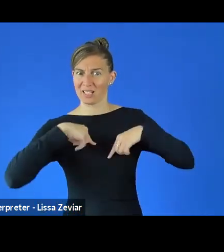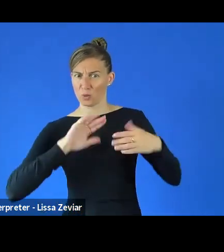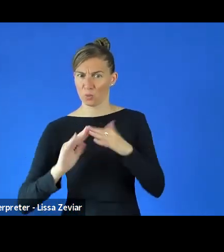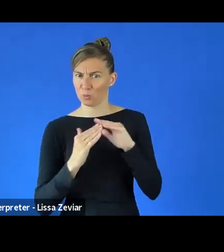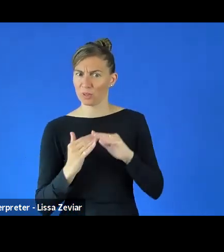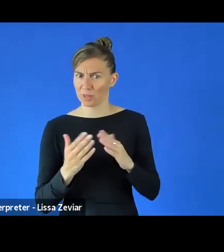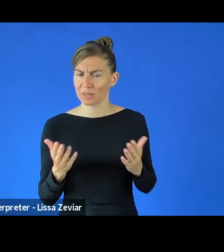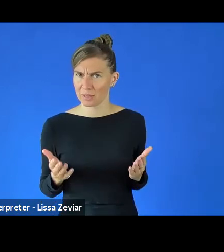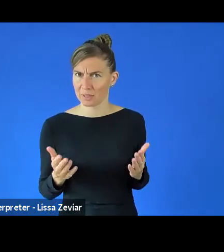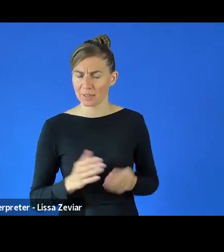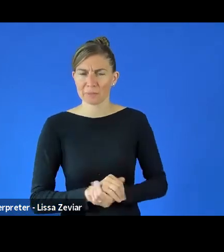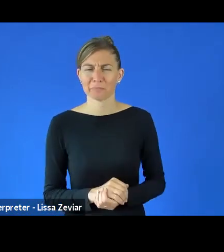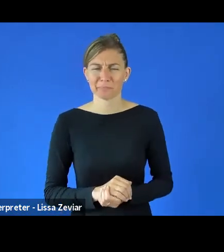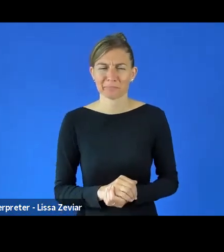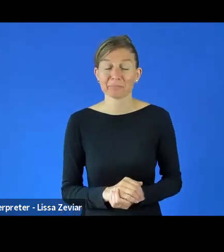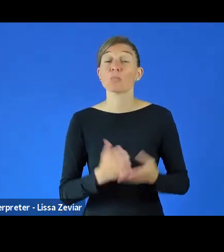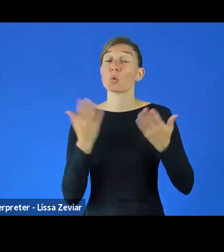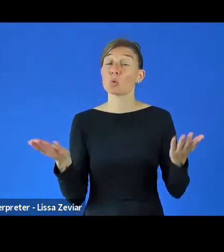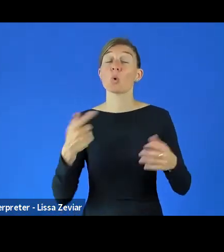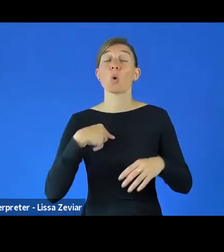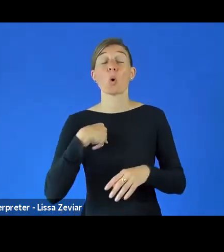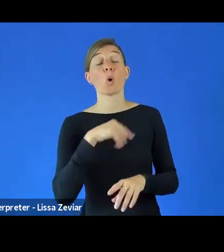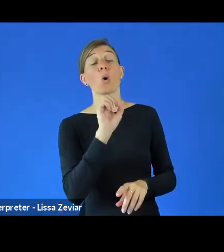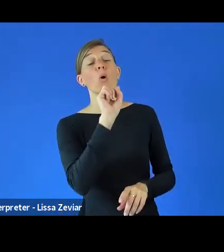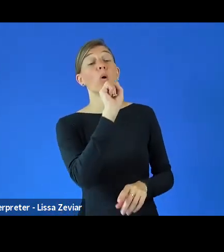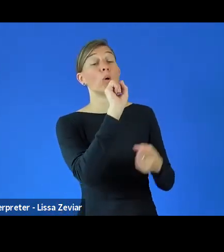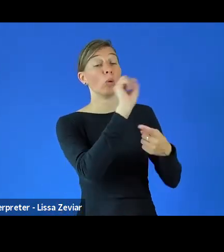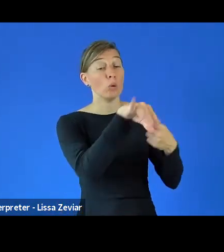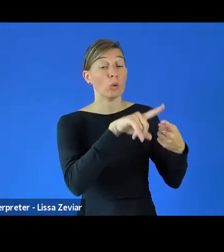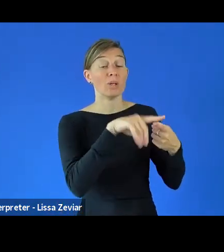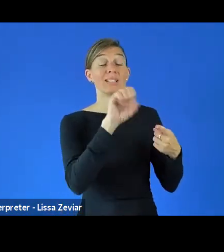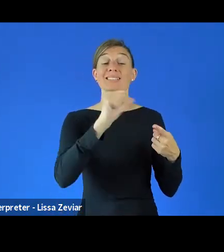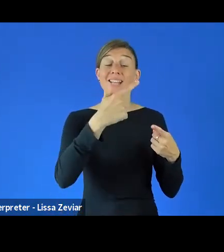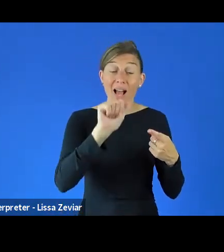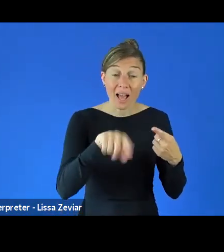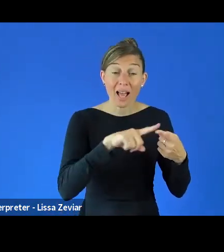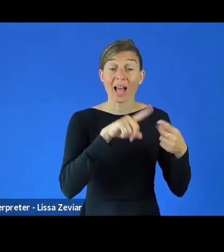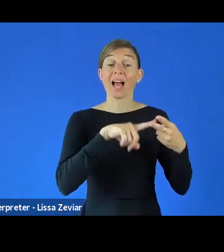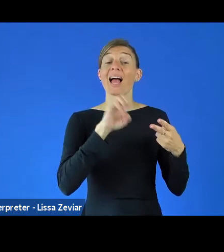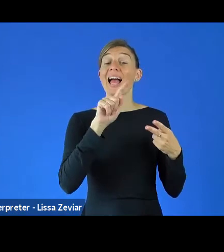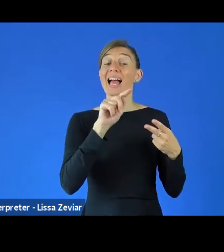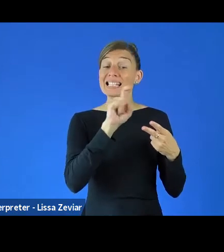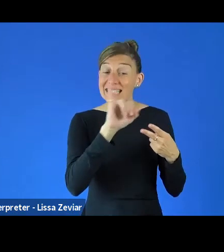So, we gave our inputs to SAGA, to ETSI, to the different technical committees we are involved.